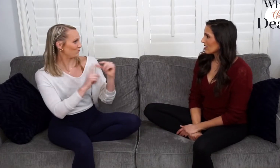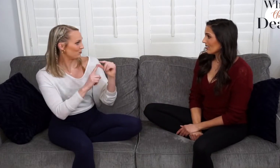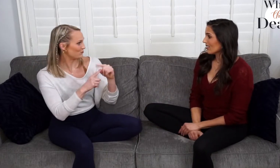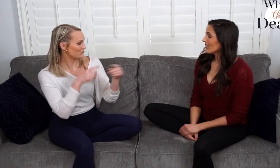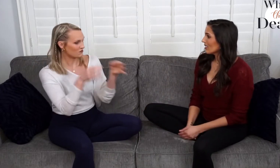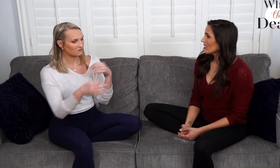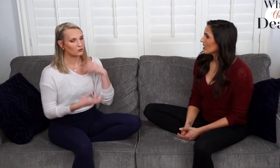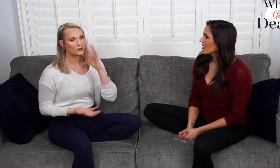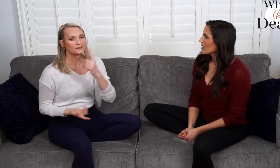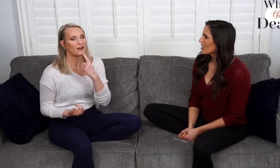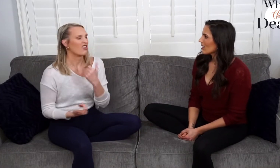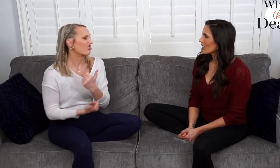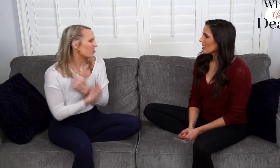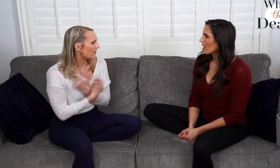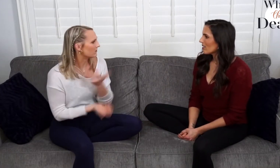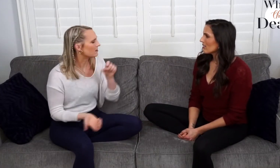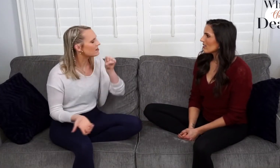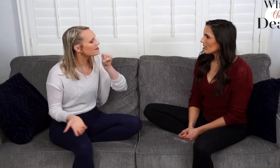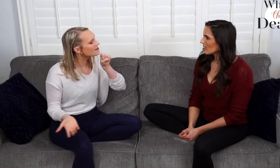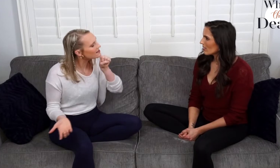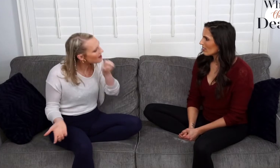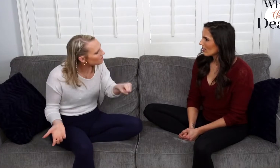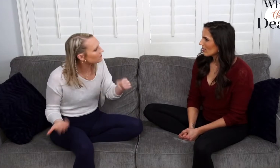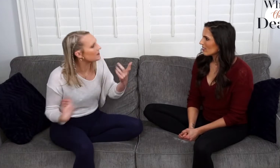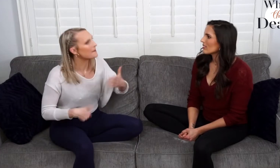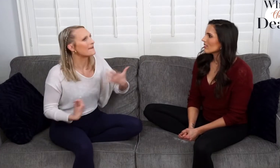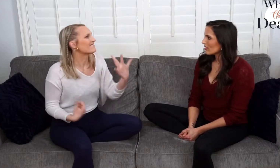describe that I would say, “Love” or “Really love”